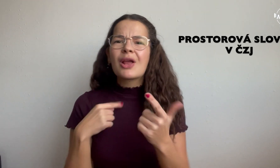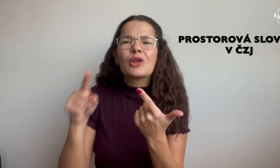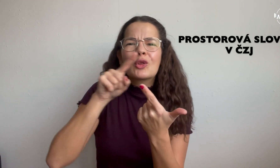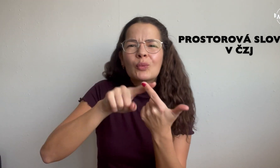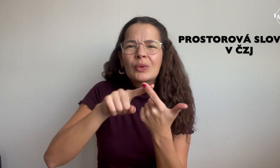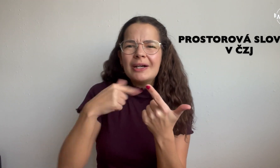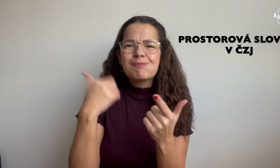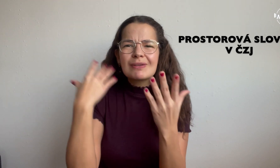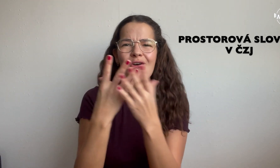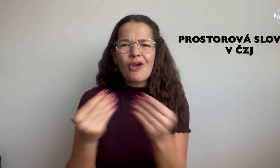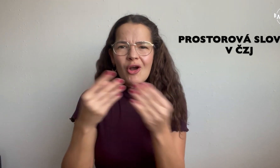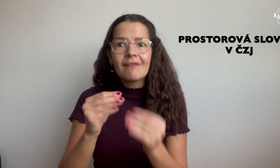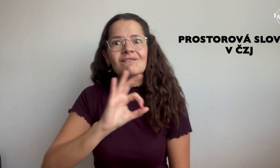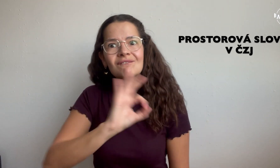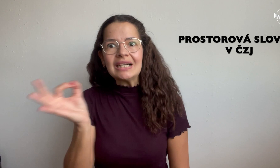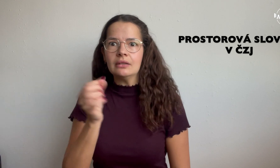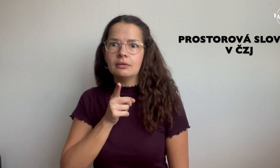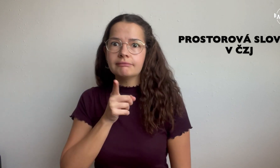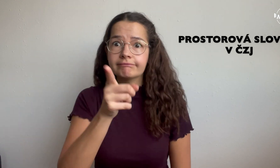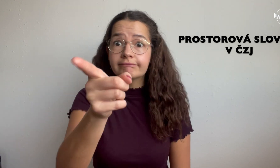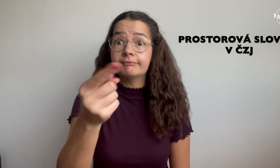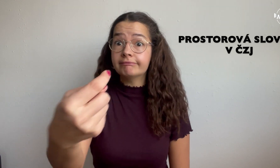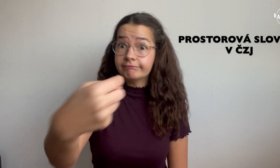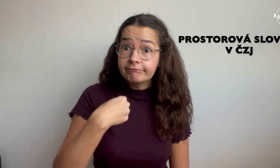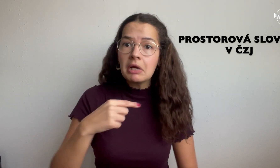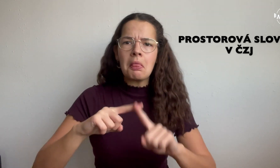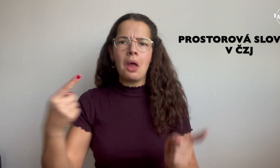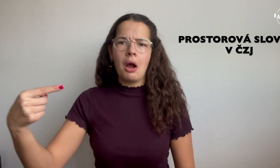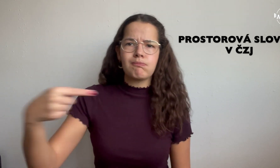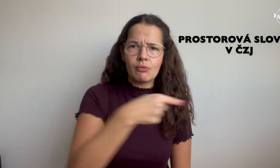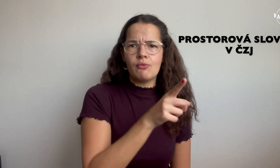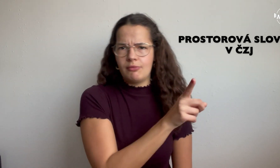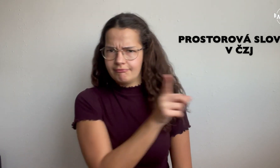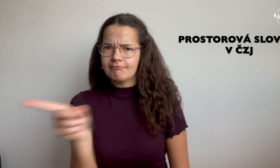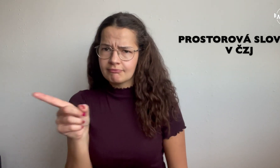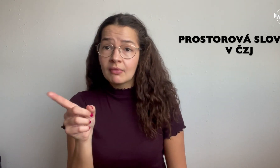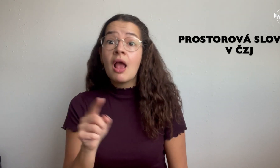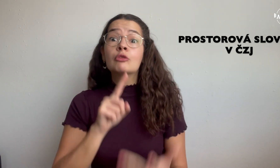The concordant verbes change in relation to who we are talking about at the moment.